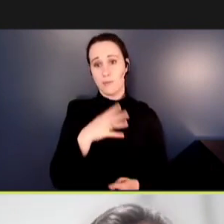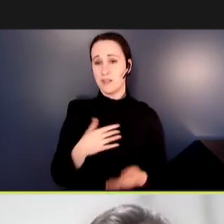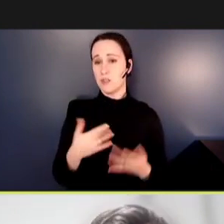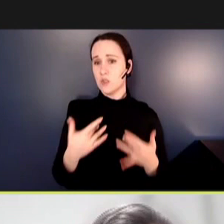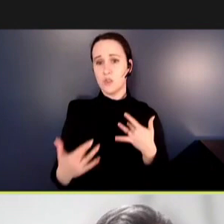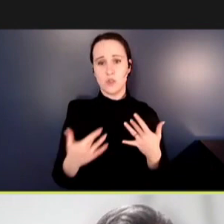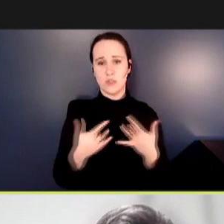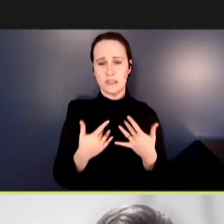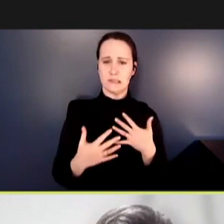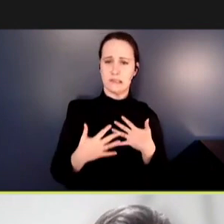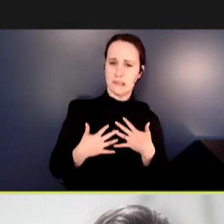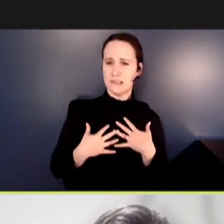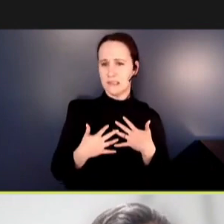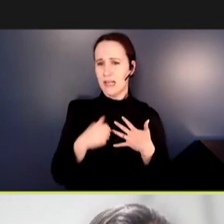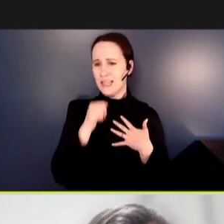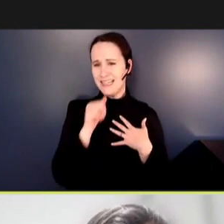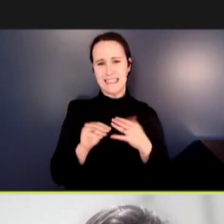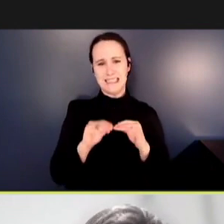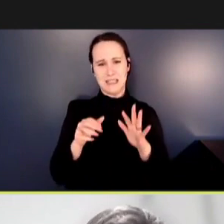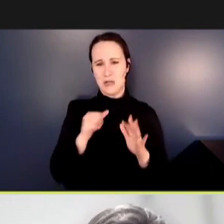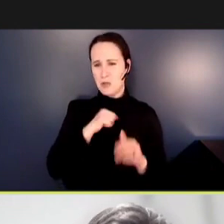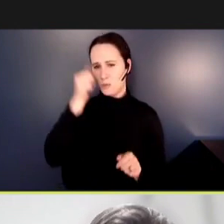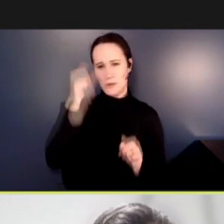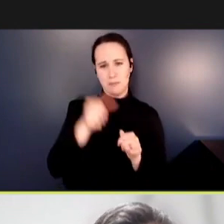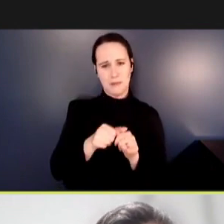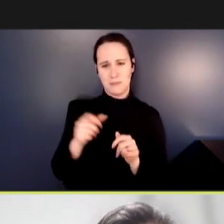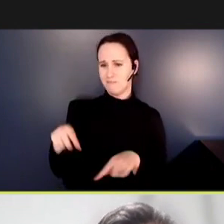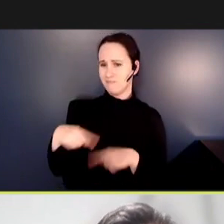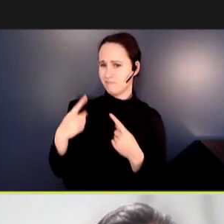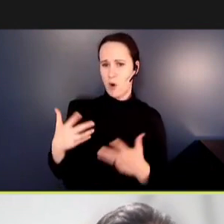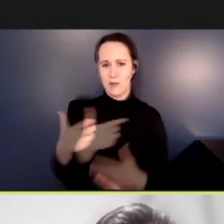about what they have received. We've talked about linkage of maternal and infant records,